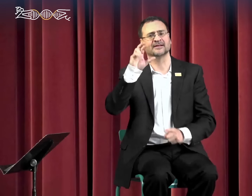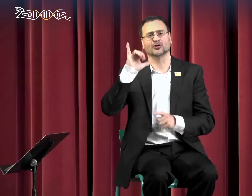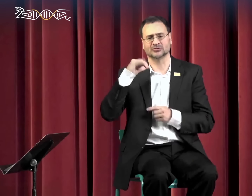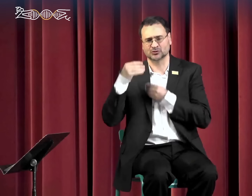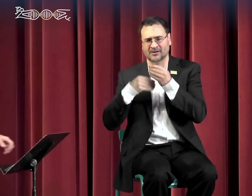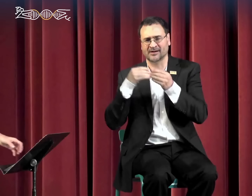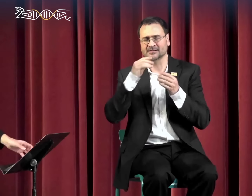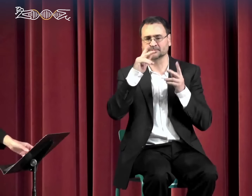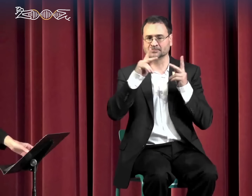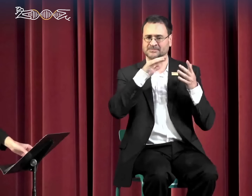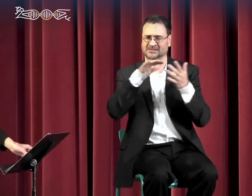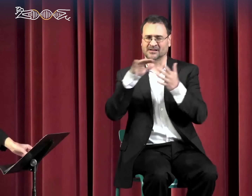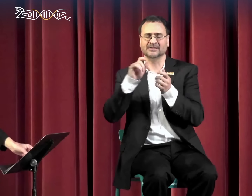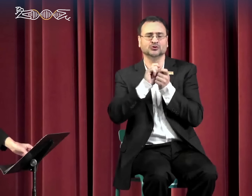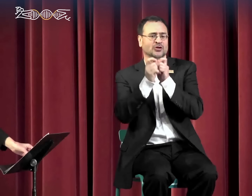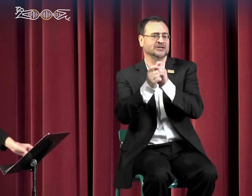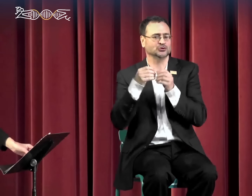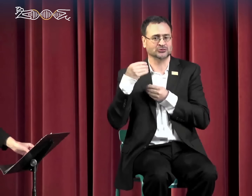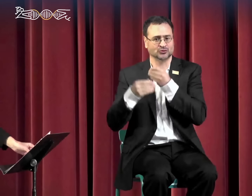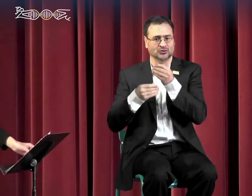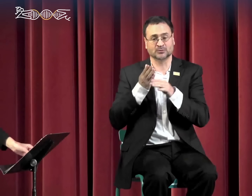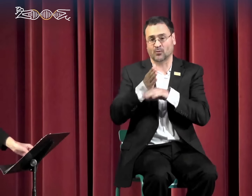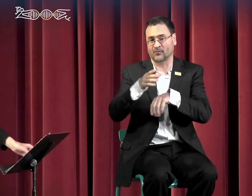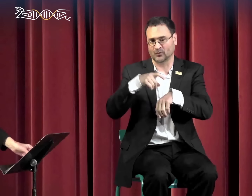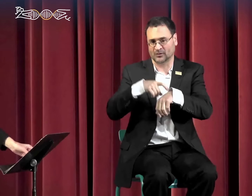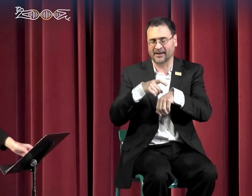genetics, we know that genetics change over time.